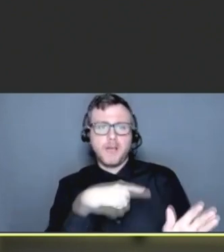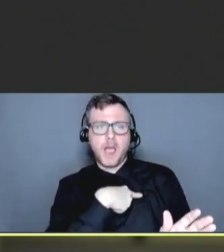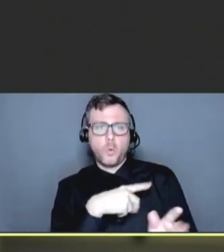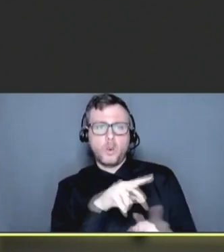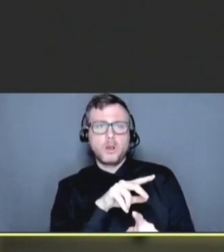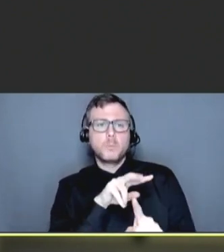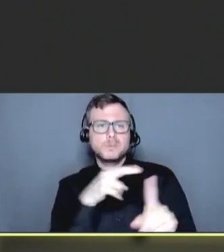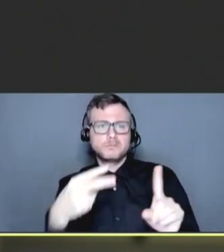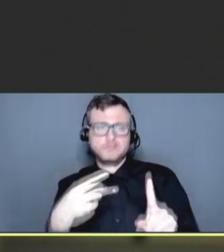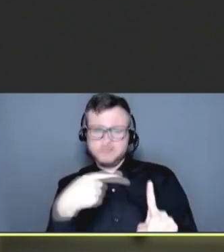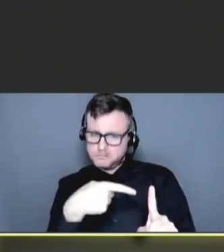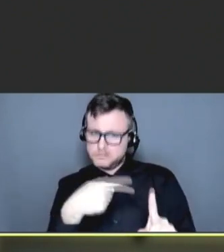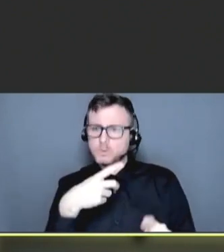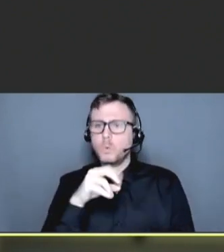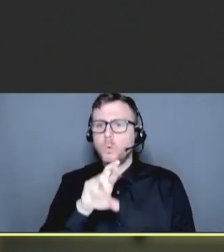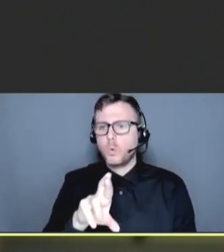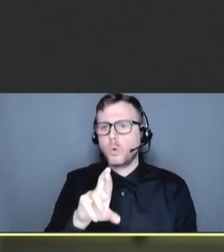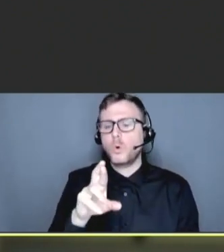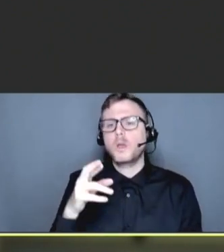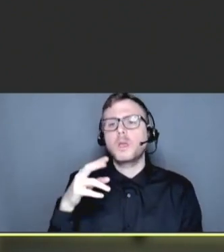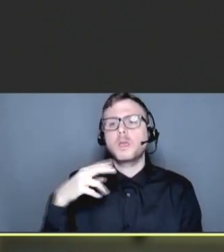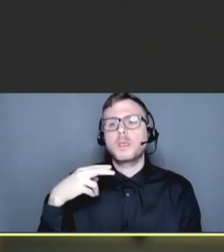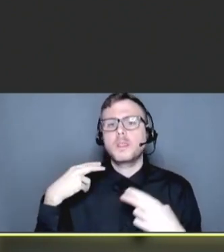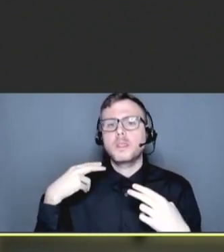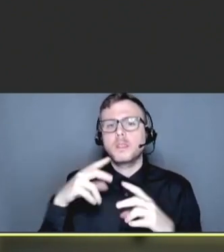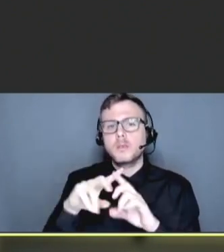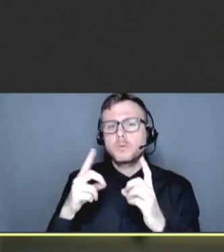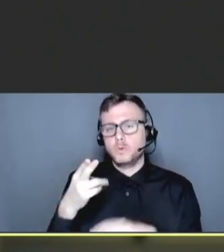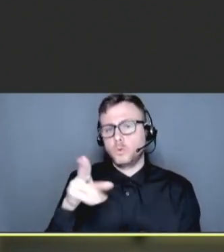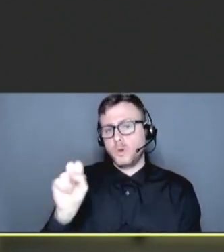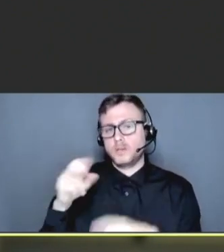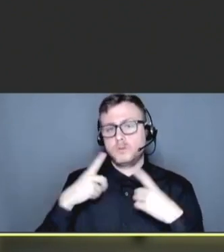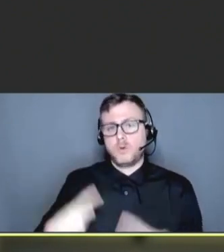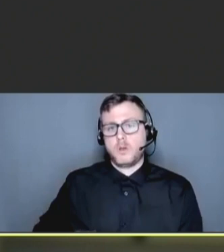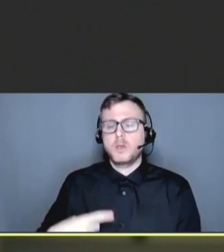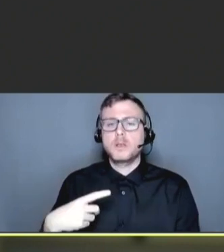or the U.S. Department of Health and Human Services. Mention of products, processes,